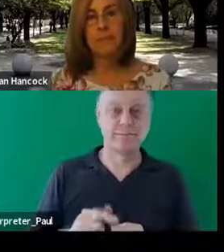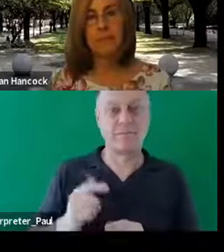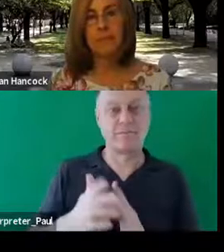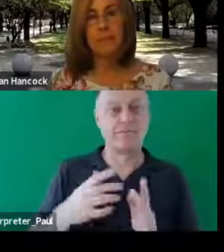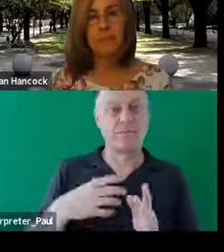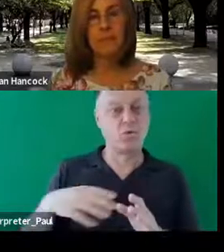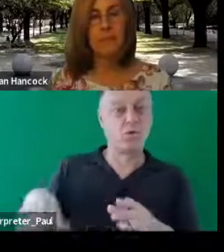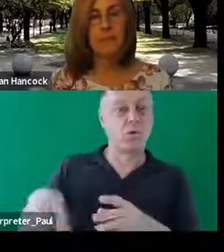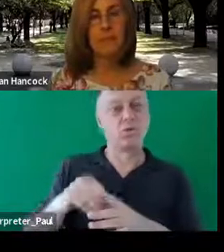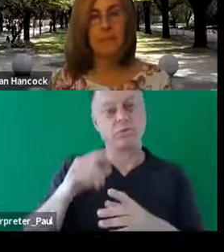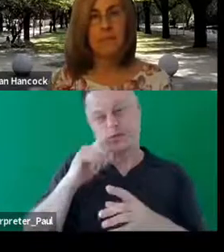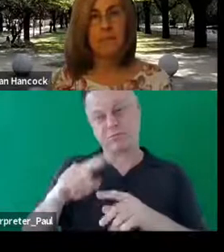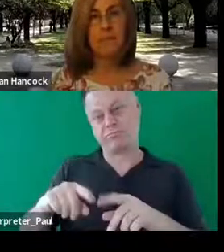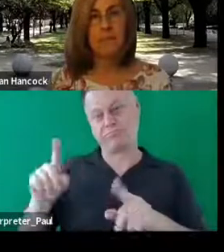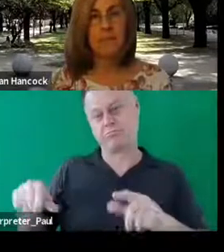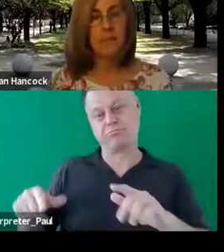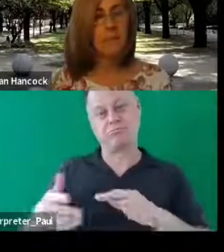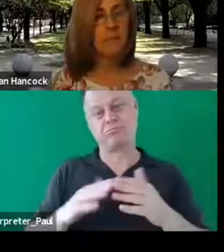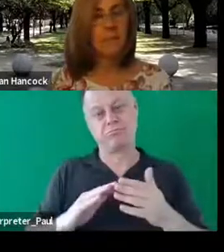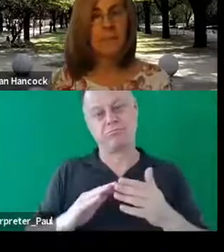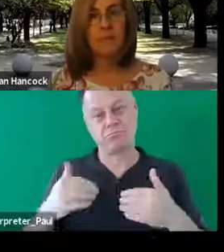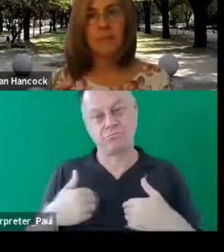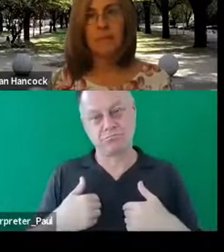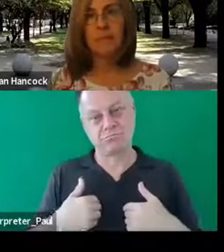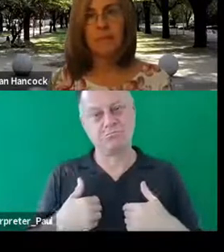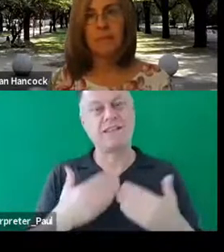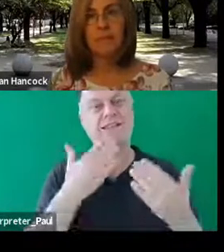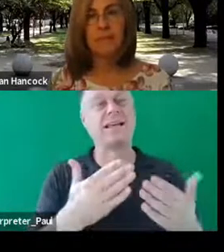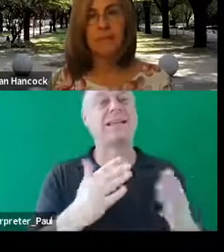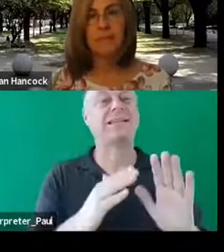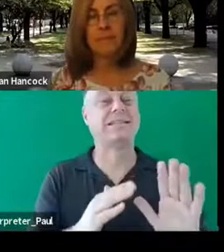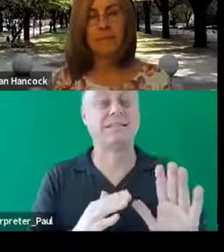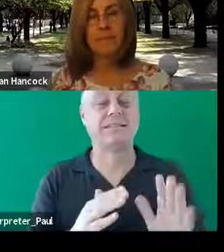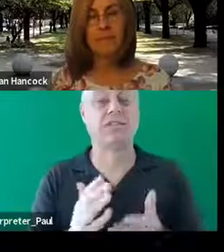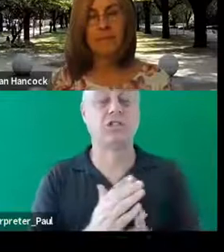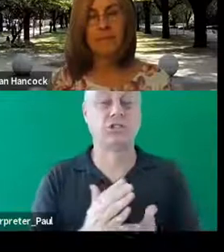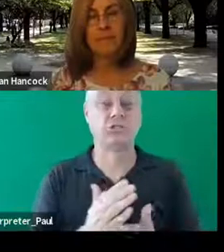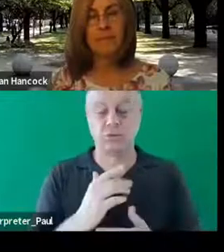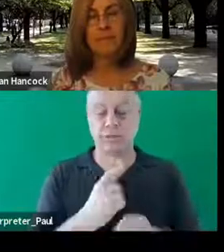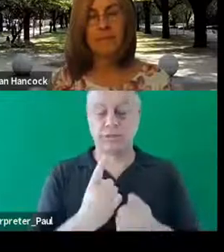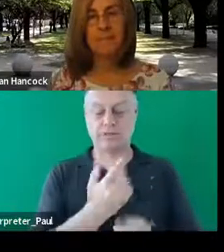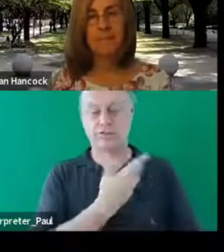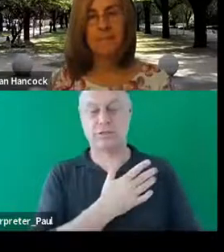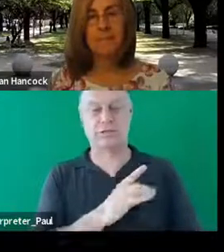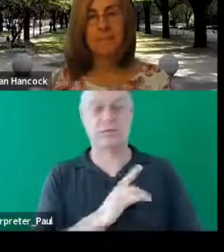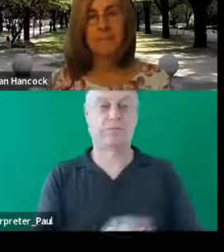within the autistic community much earlier on. DEBBIE: Thanks. I’ll ask you now to share something that you’re really proud of. CHARLOTTE: Yep. And the thing that we’re really